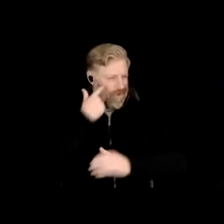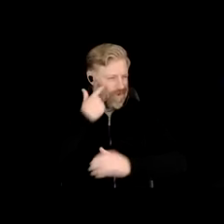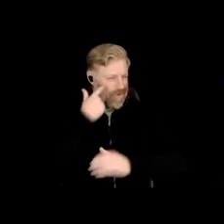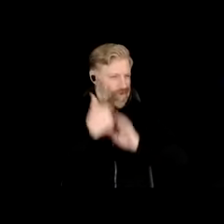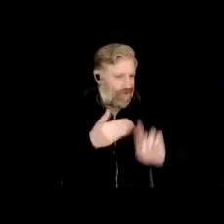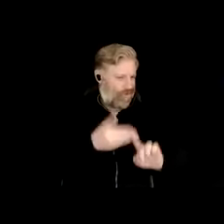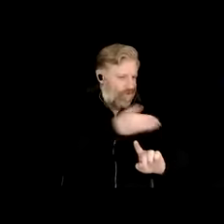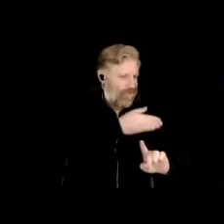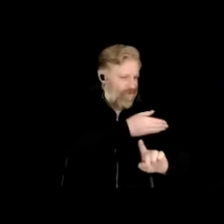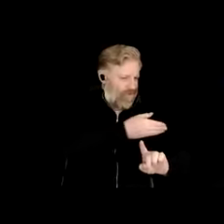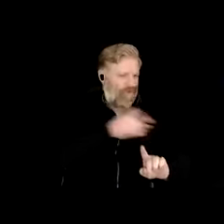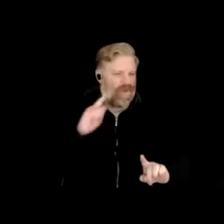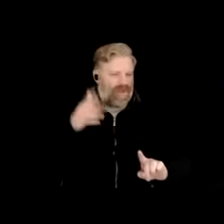and we'll talk a little bit more later too.